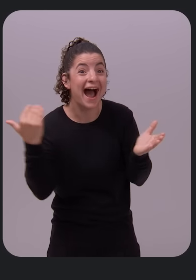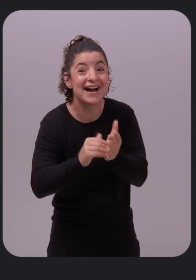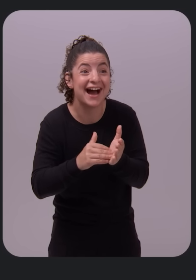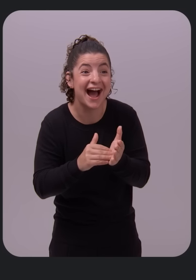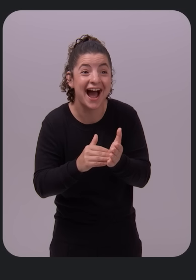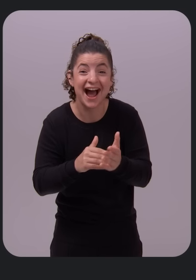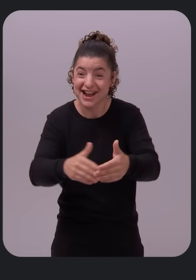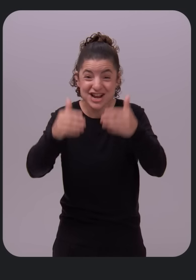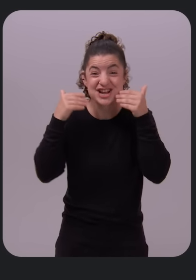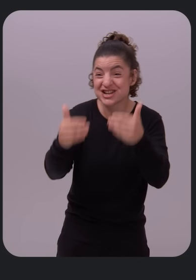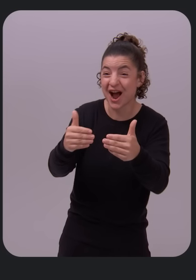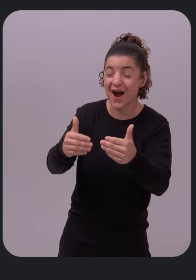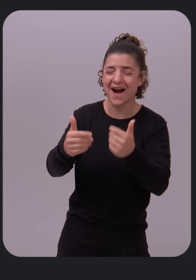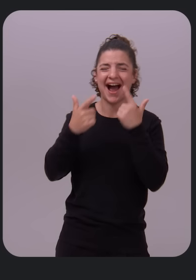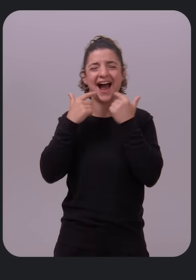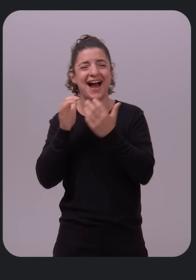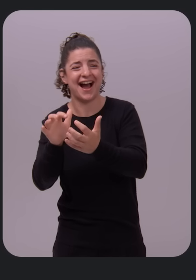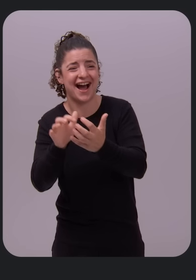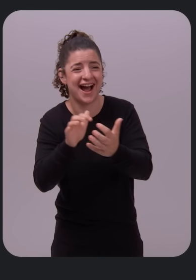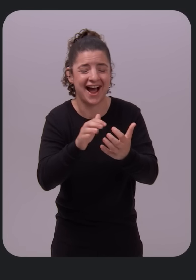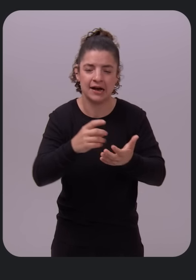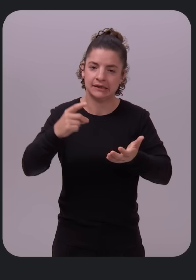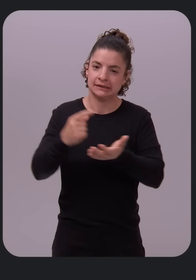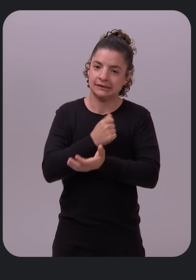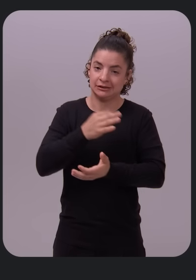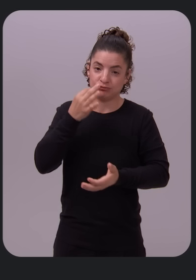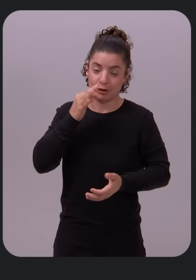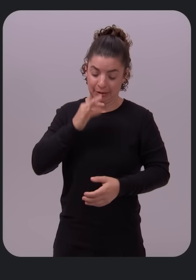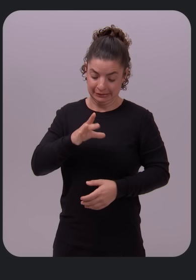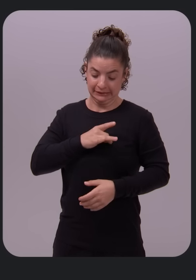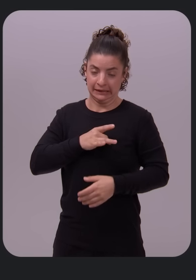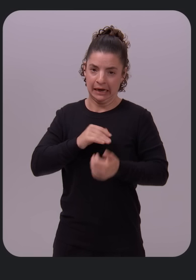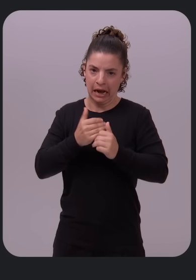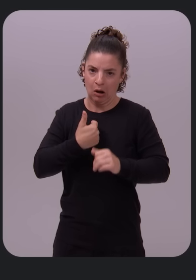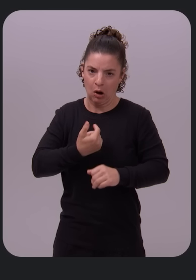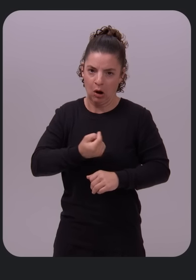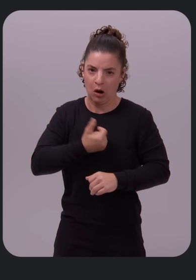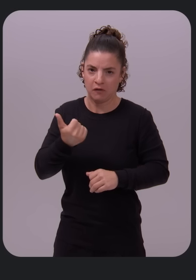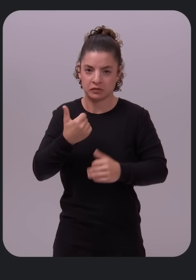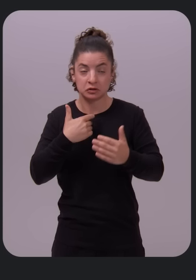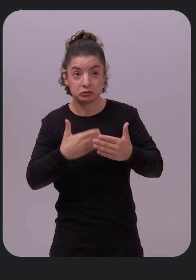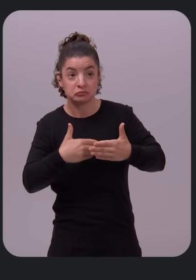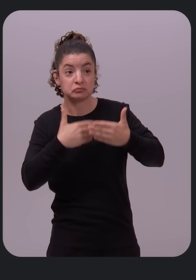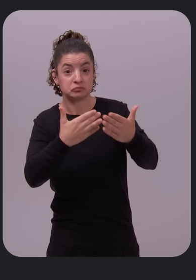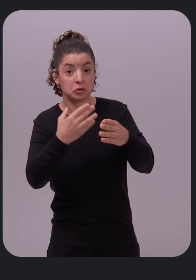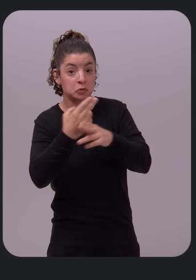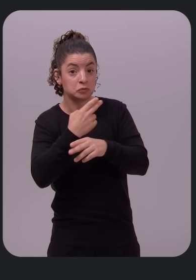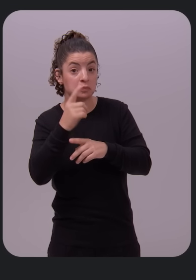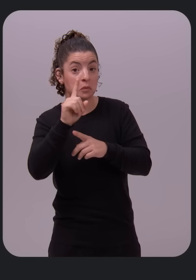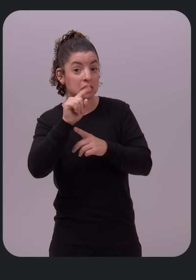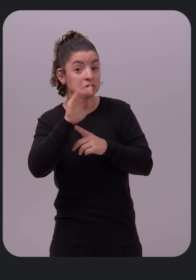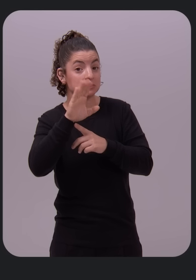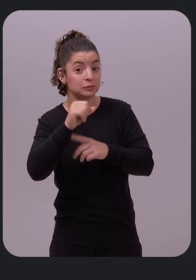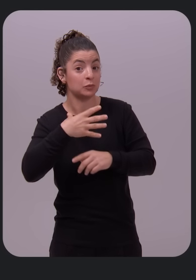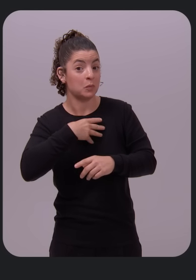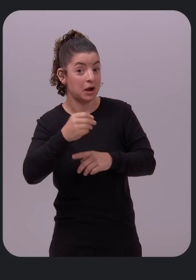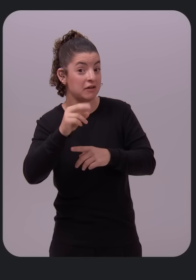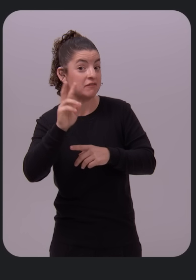Oh boy, how do I get strawberry stains out of a shirt? Try using a mix of 1 tablespoon of white vinegar,